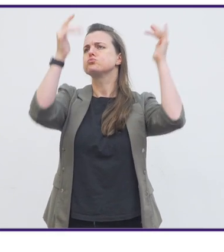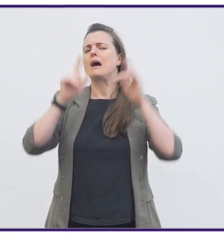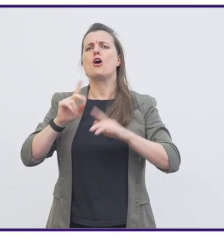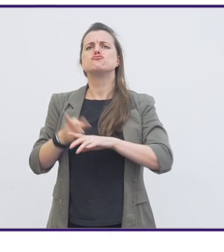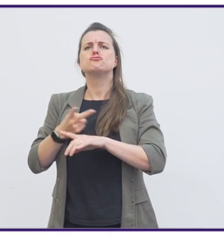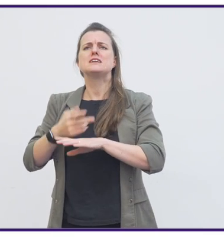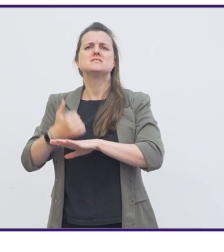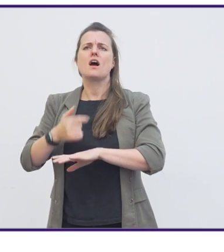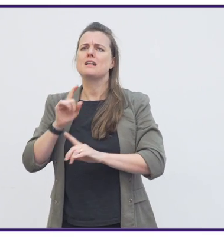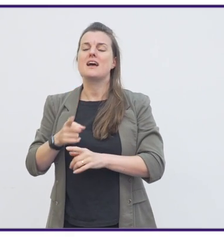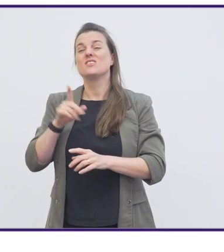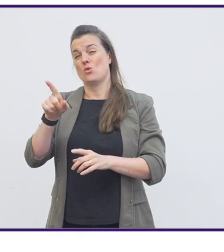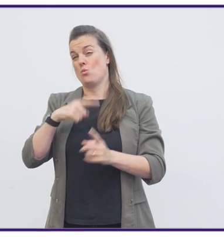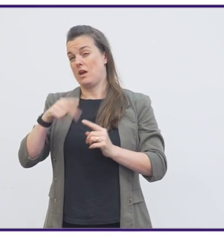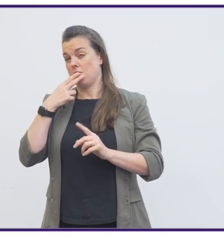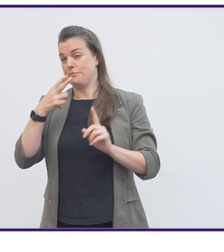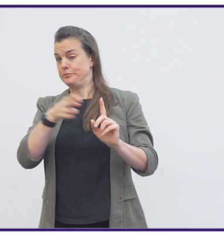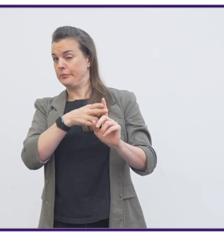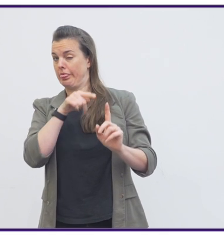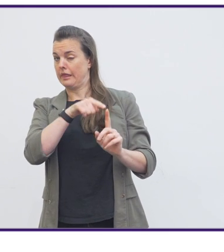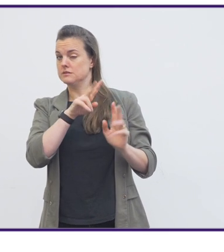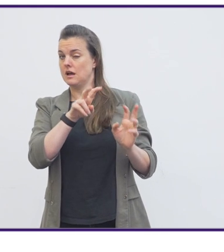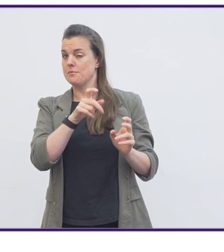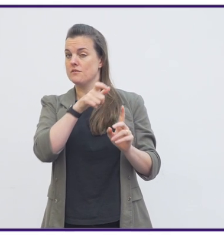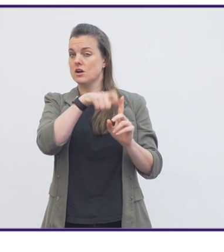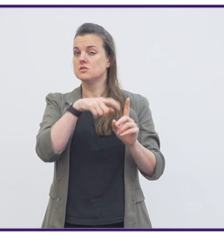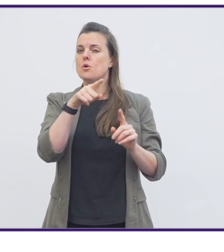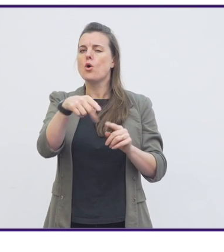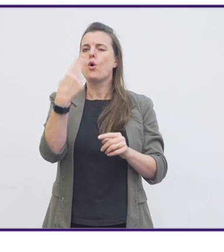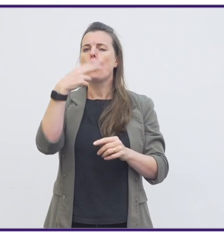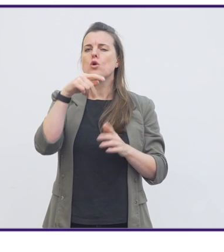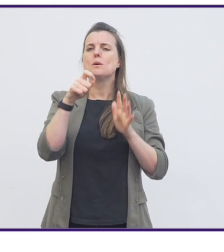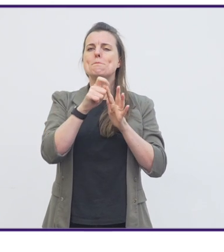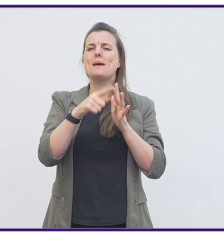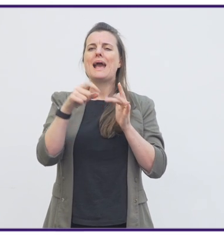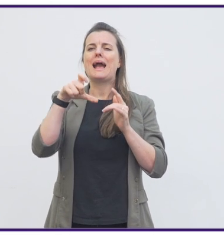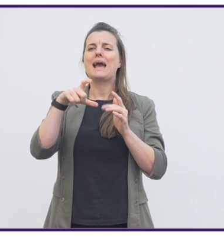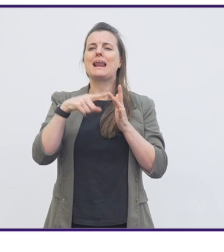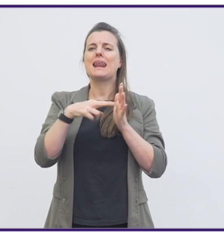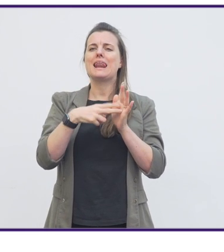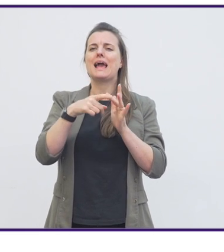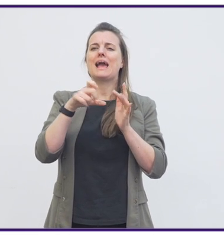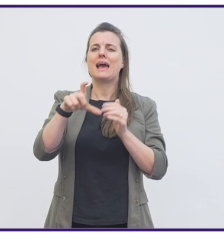We had a name for those types of customers called PICNIC. Problem in chair, not in computer.